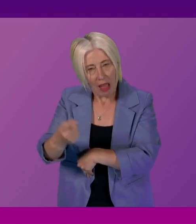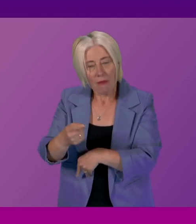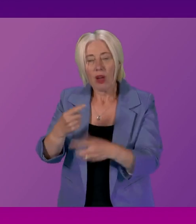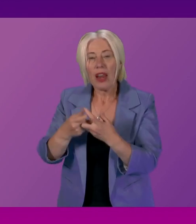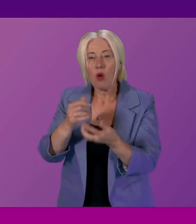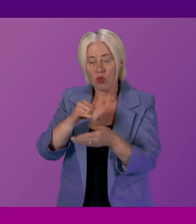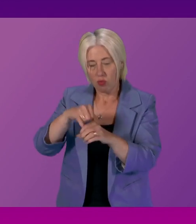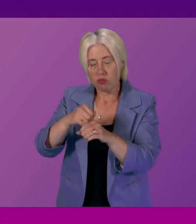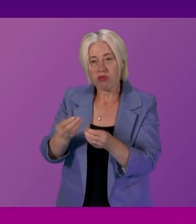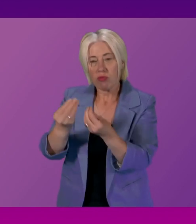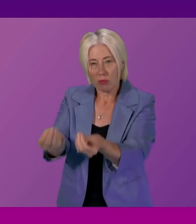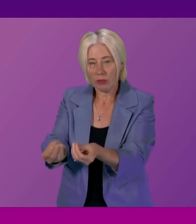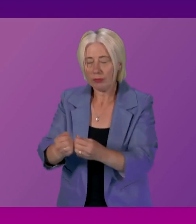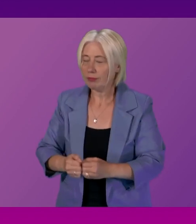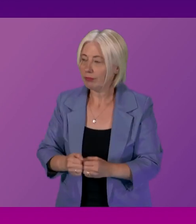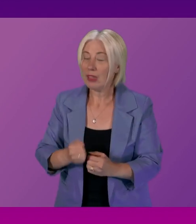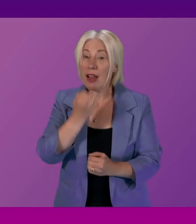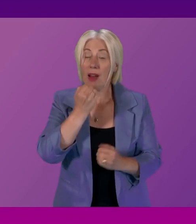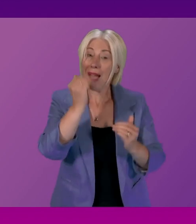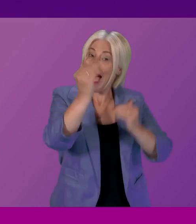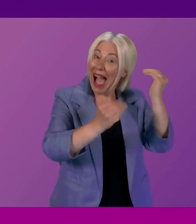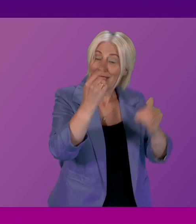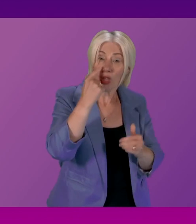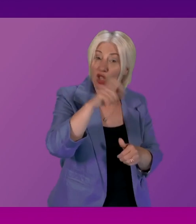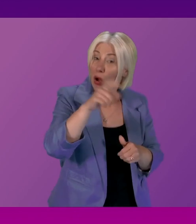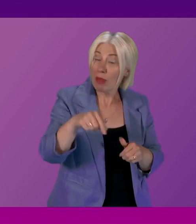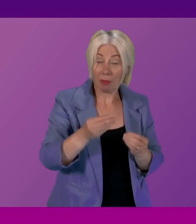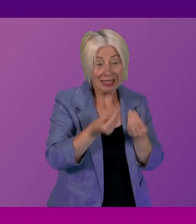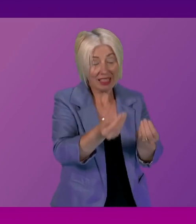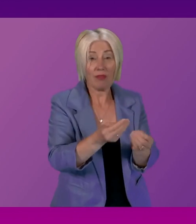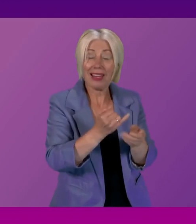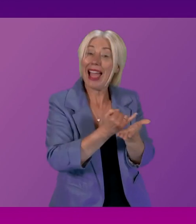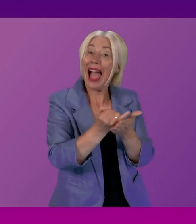The number of adults and young people who are prescribed antidepressants has significantly